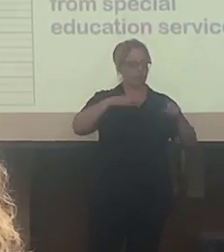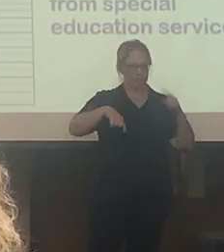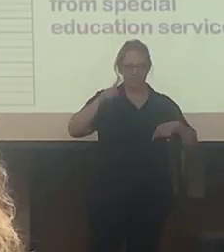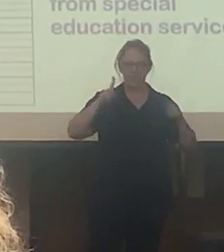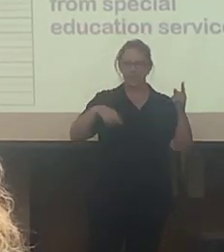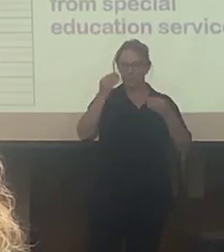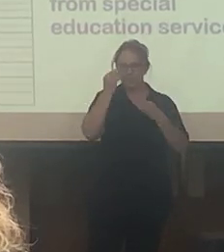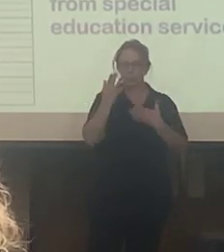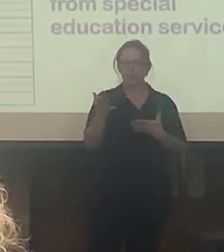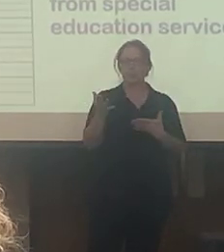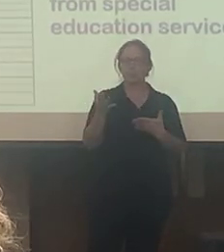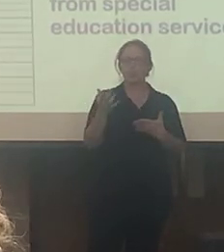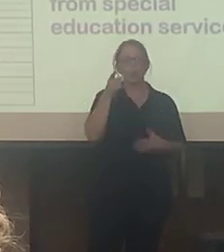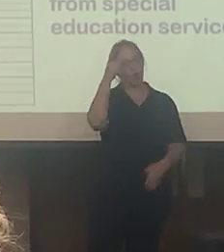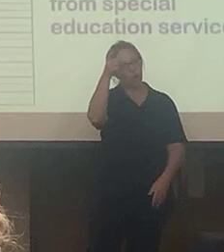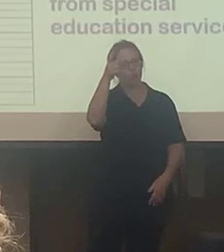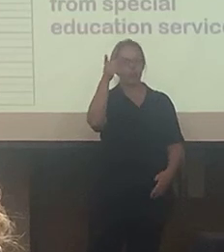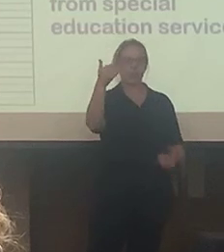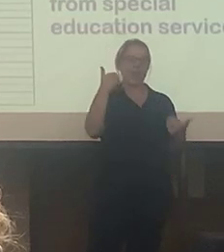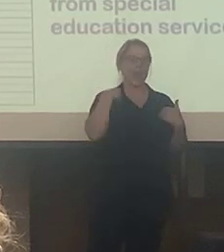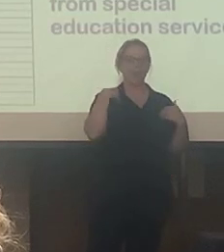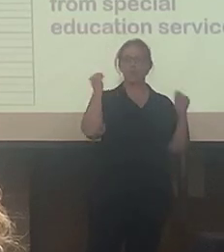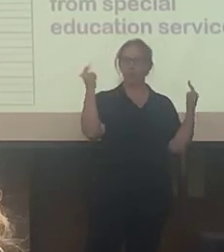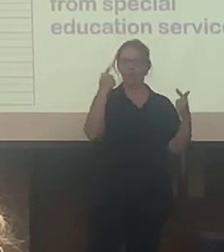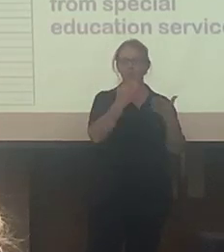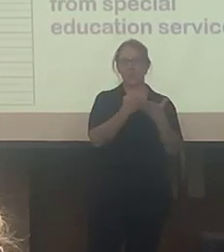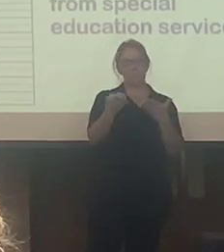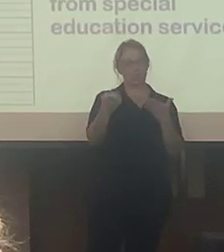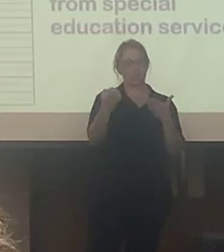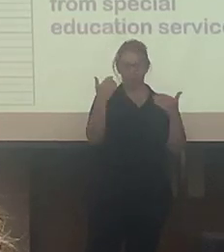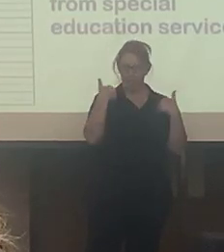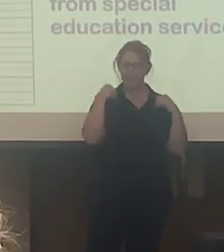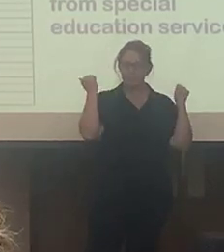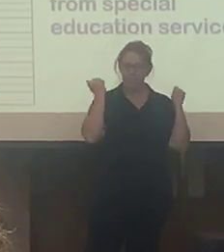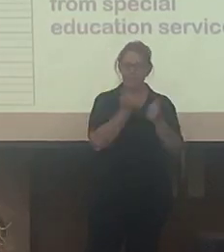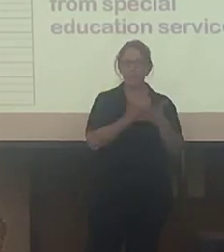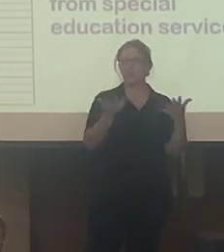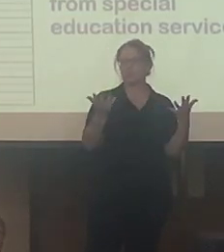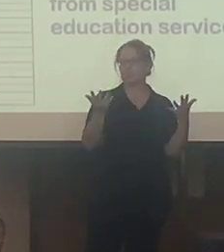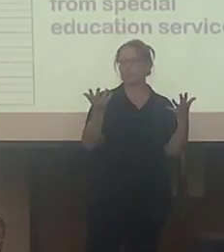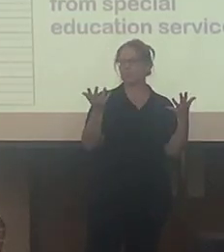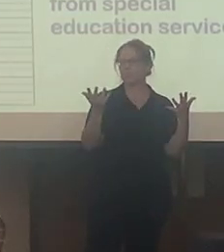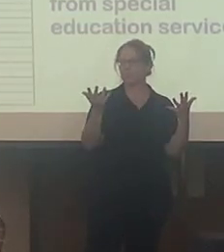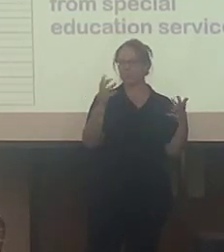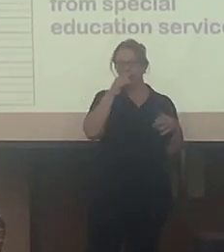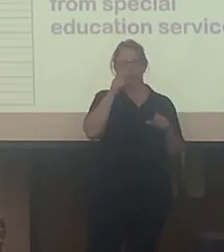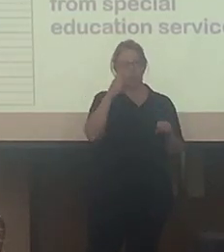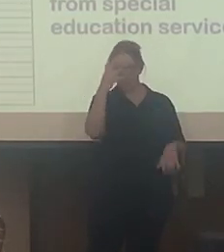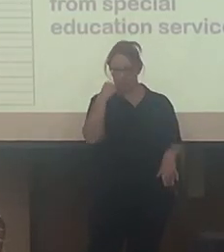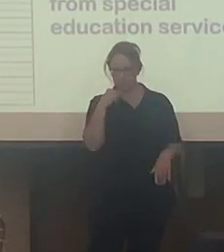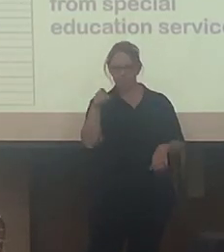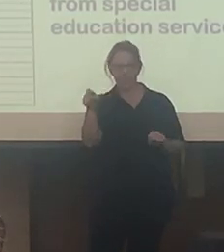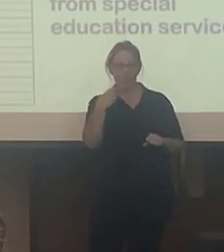information-wise her she just has all the equipment she has all the equipment i mean the kid can be asleep but she can tell you what they're hearing